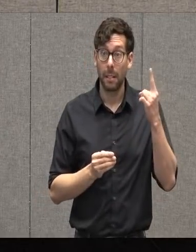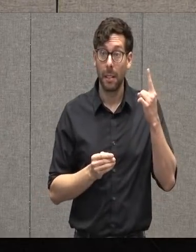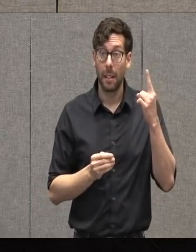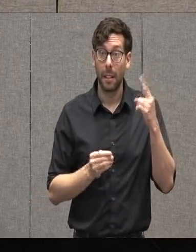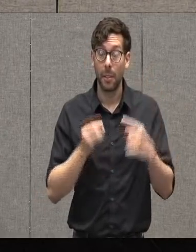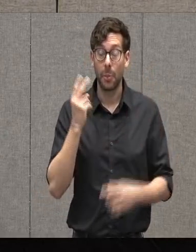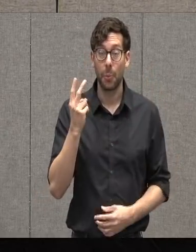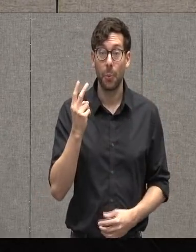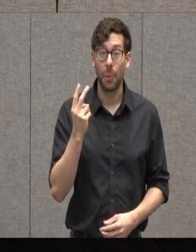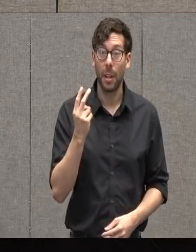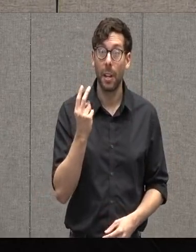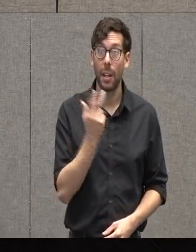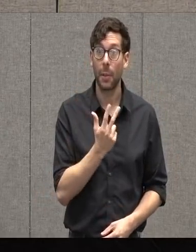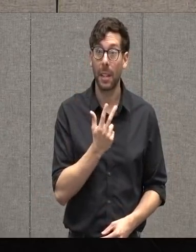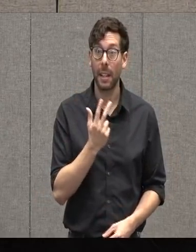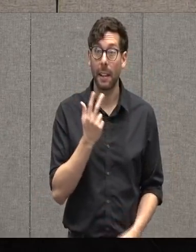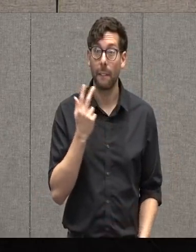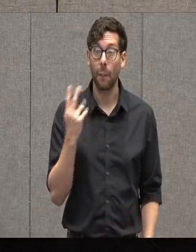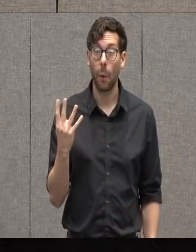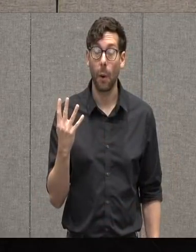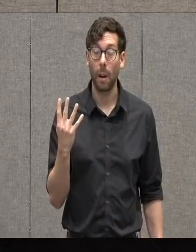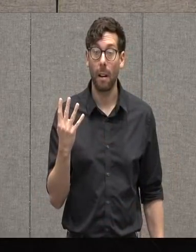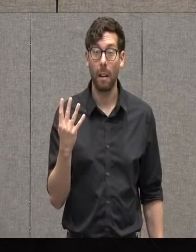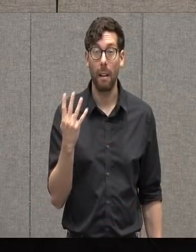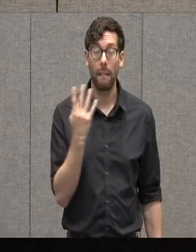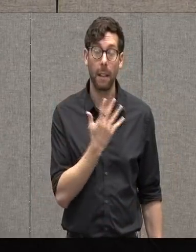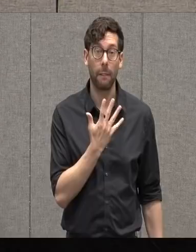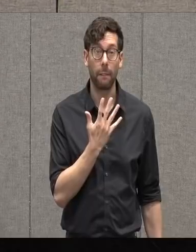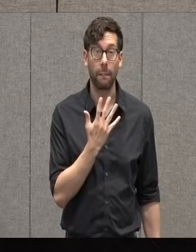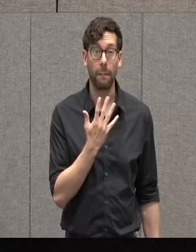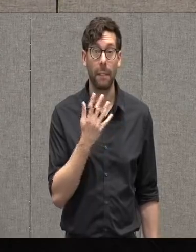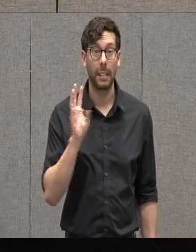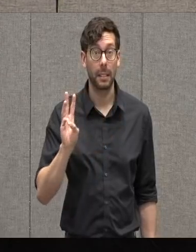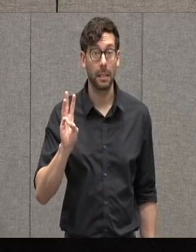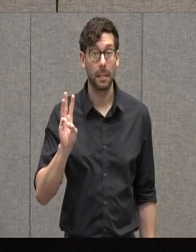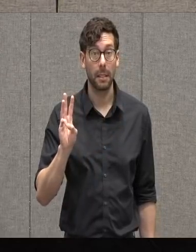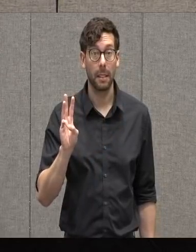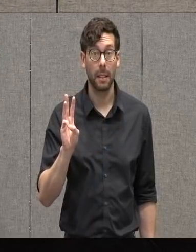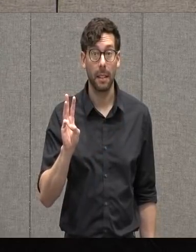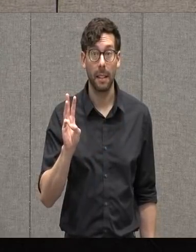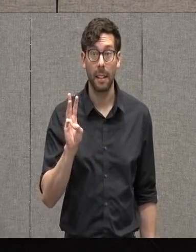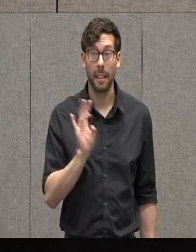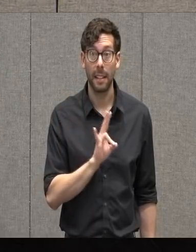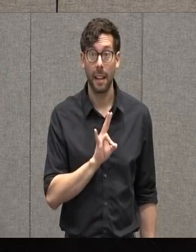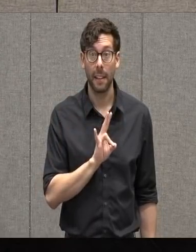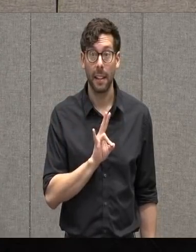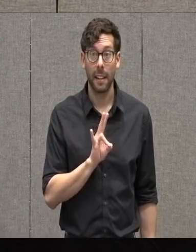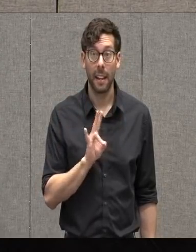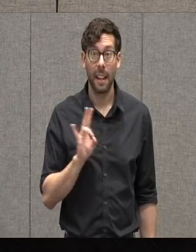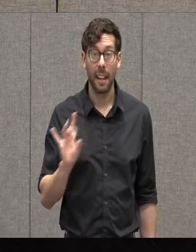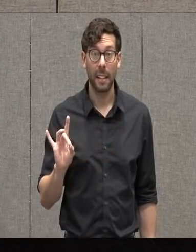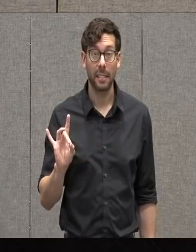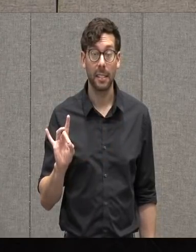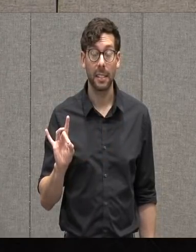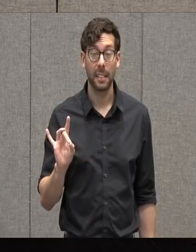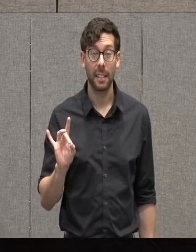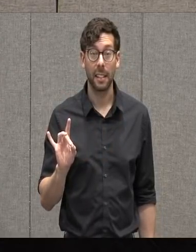three, four, five, six, seven, eight,